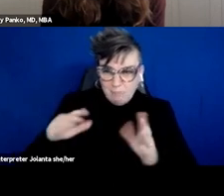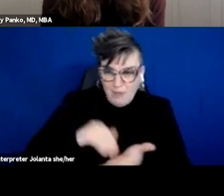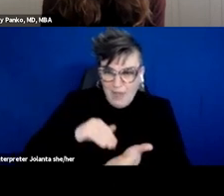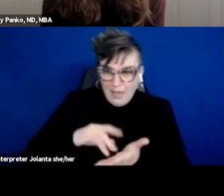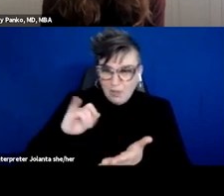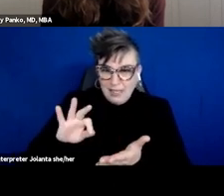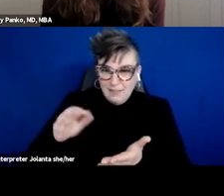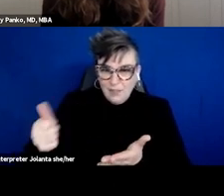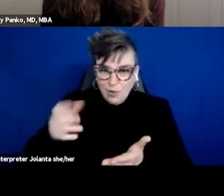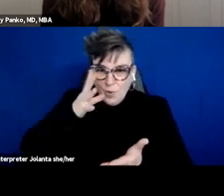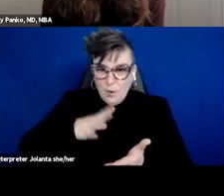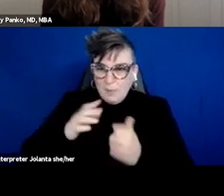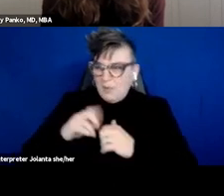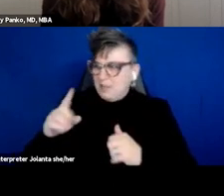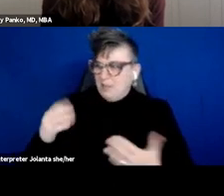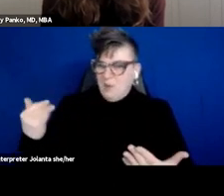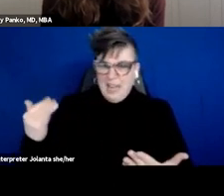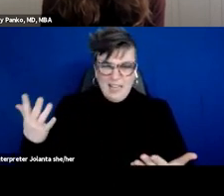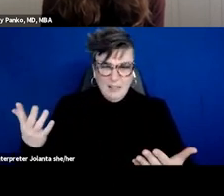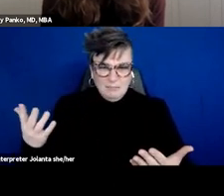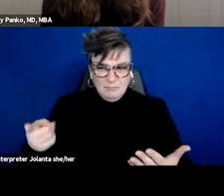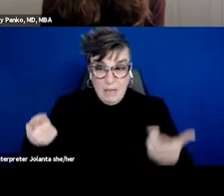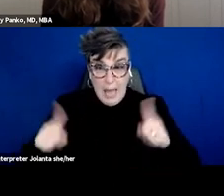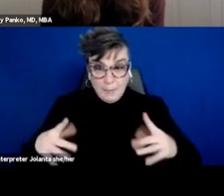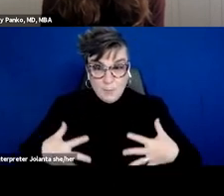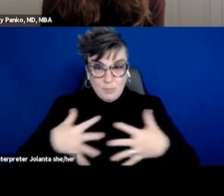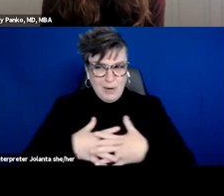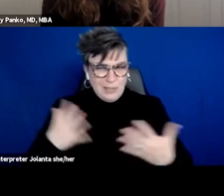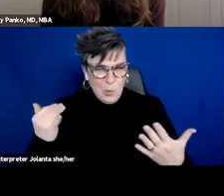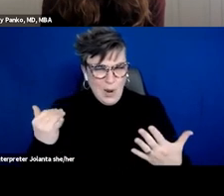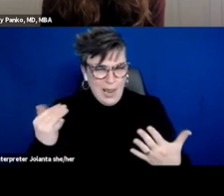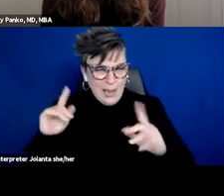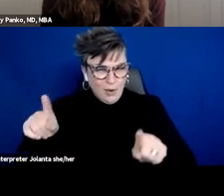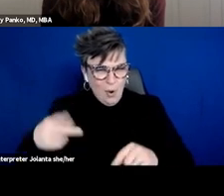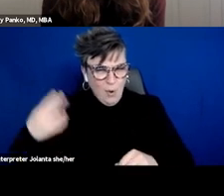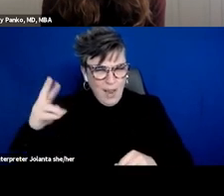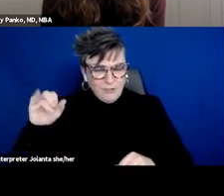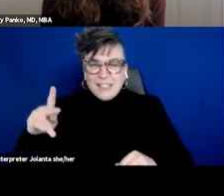are a woman with a disability who happens to be pregnant. So it’s sort of taking that